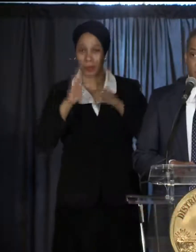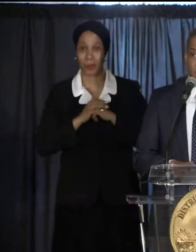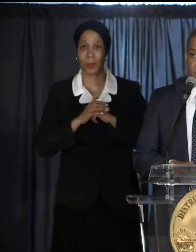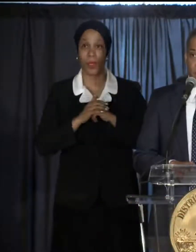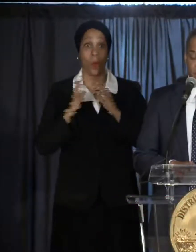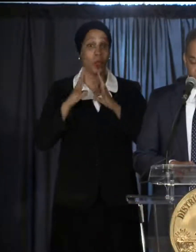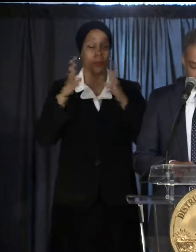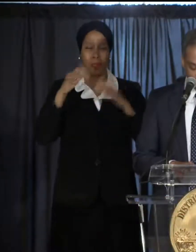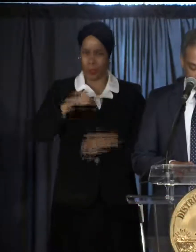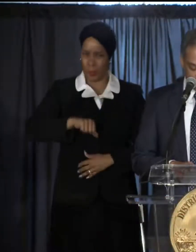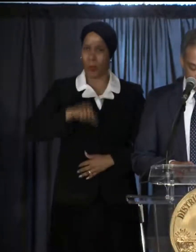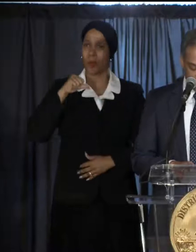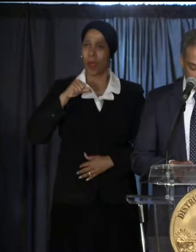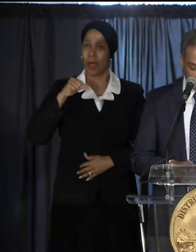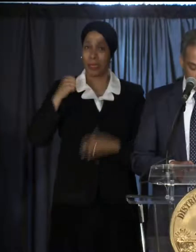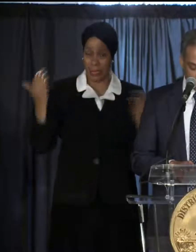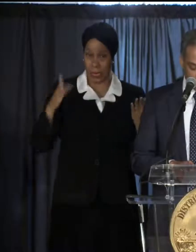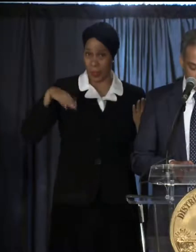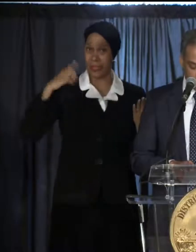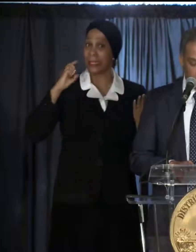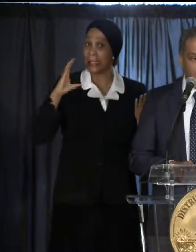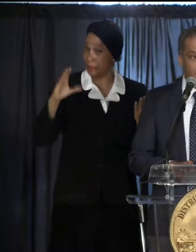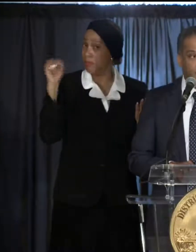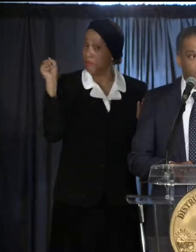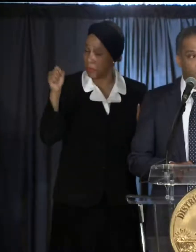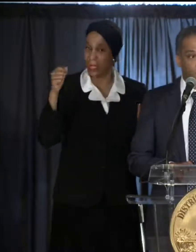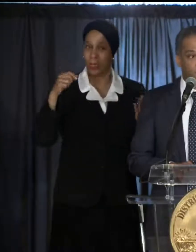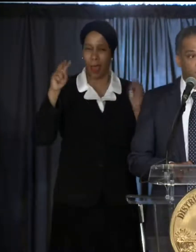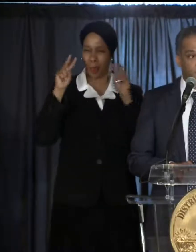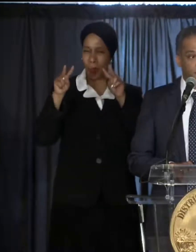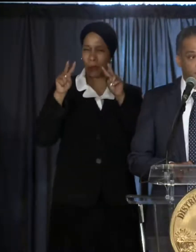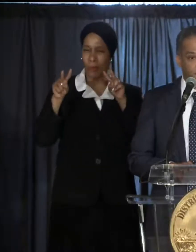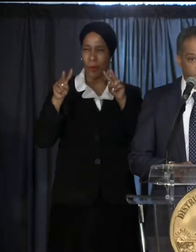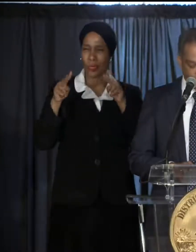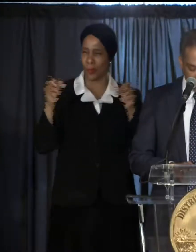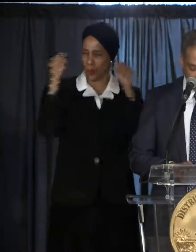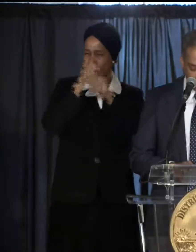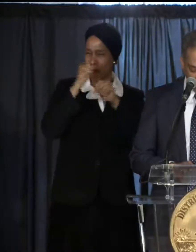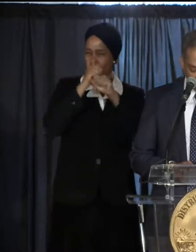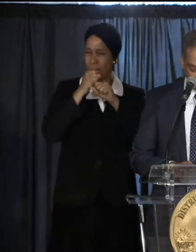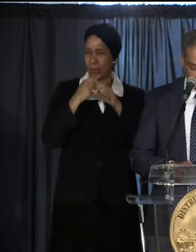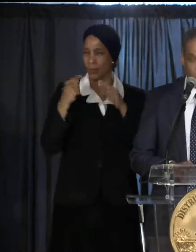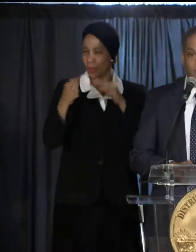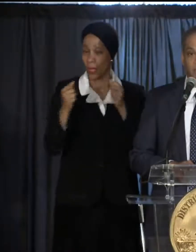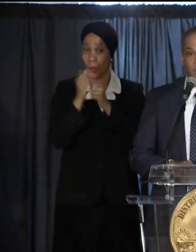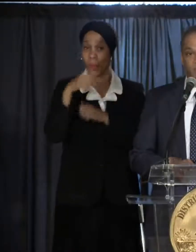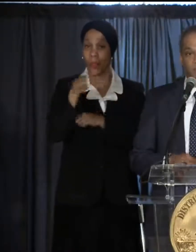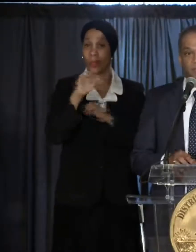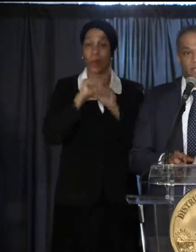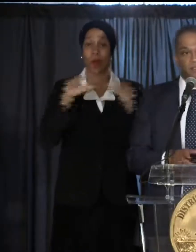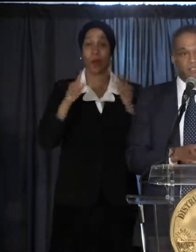WE HAVE SO MUCH TO BE PROUD FOR IN THE CITY OF WASHINGTON, D.C., AND I LOOK FORWARD TO FIGHTING THE GOOD FIGHT WITH ALL OF YOU. THANK YOU FOR BEING HERE THIS